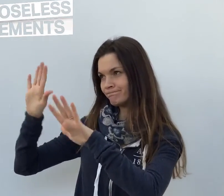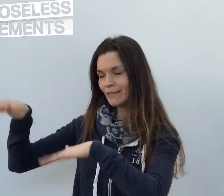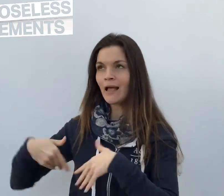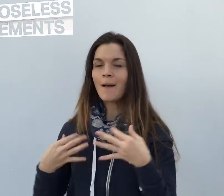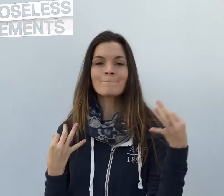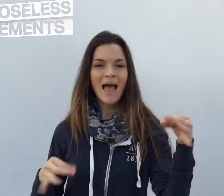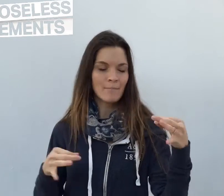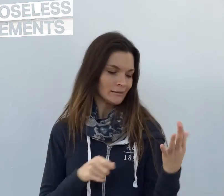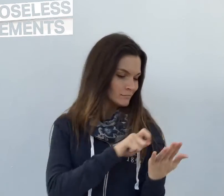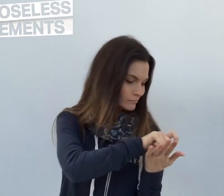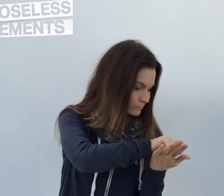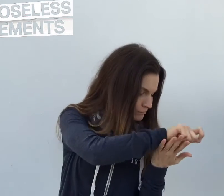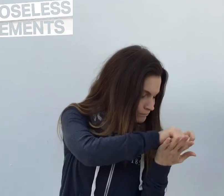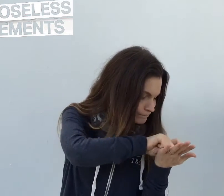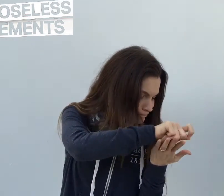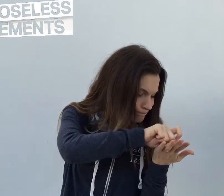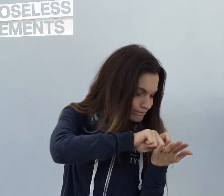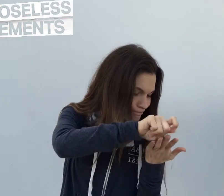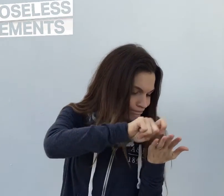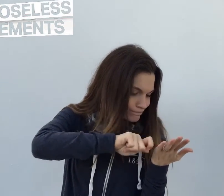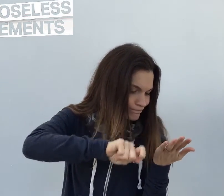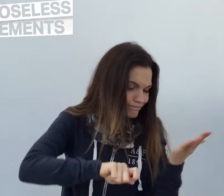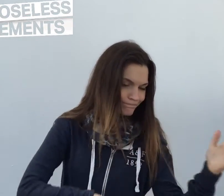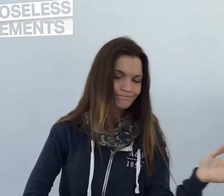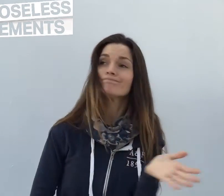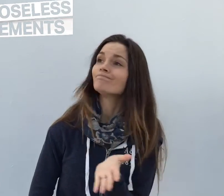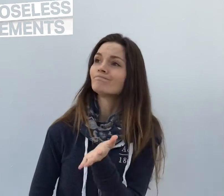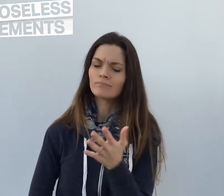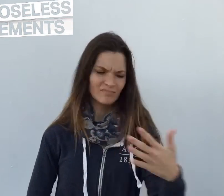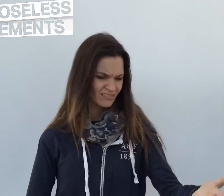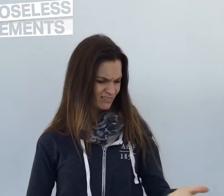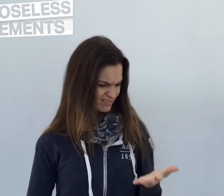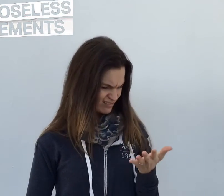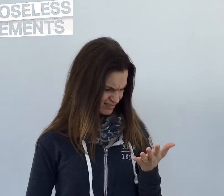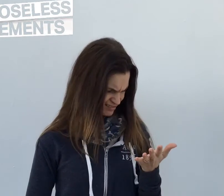“Don’t panic” the man says and reaches for a pen and paper to write things down. He hands the piece of paper